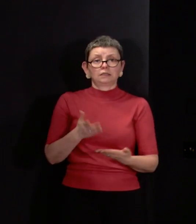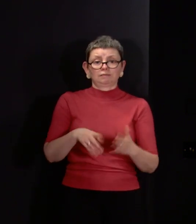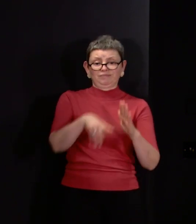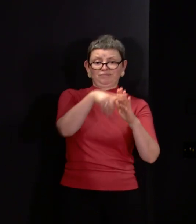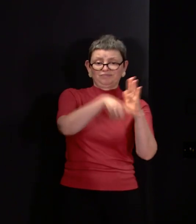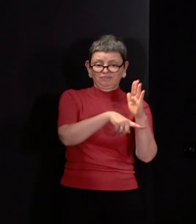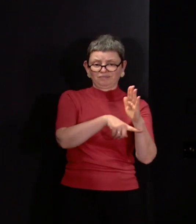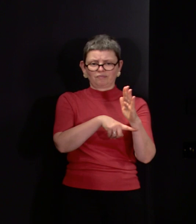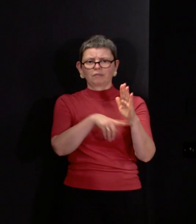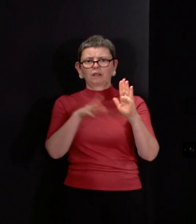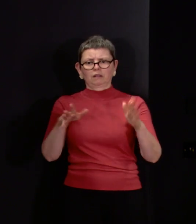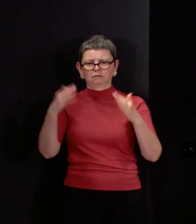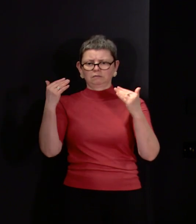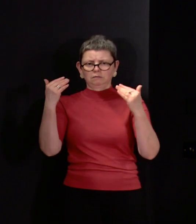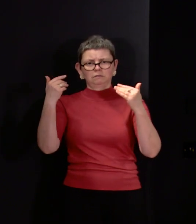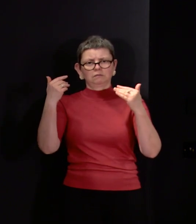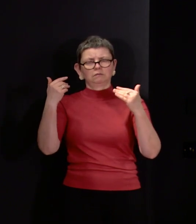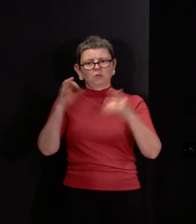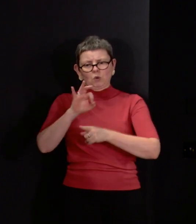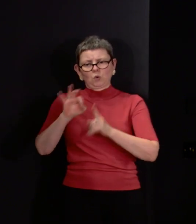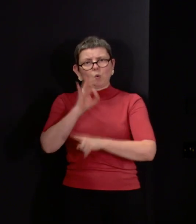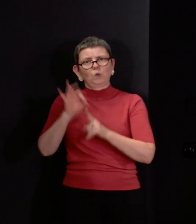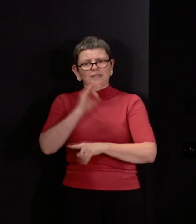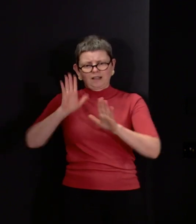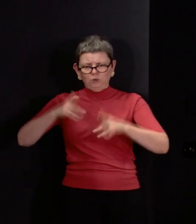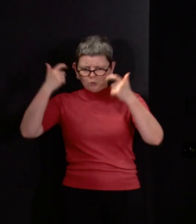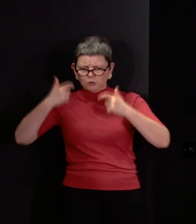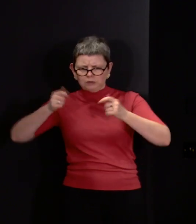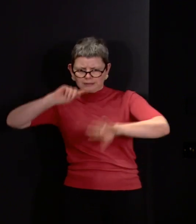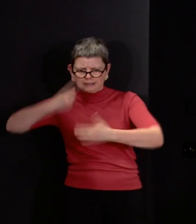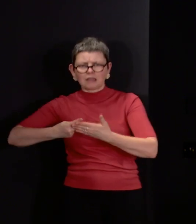each and every single reasonable excuse, it is very difficult. I don't think we should